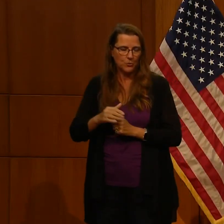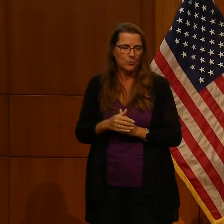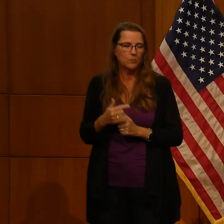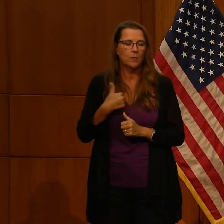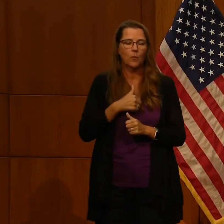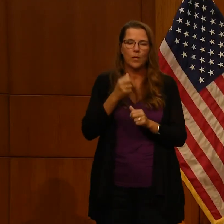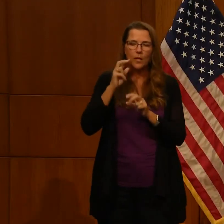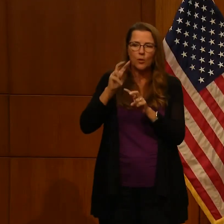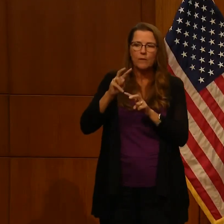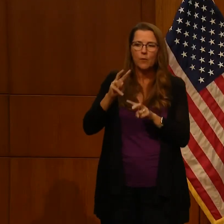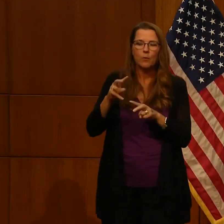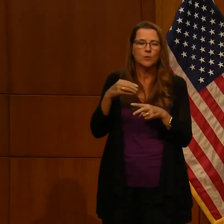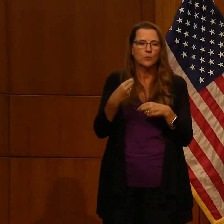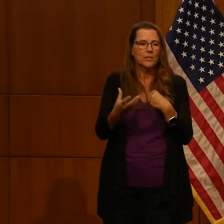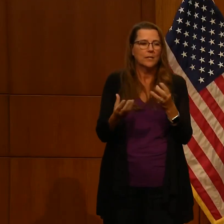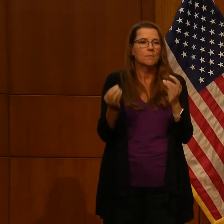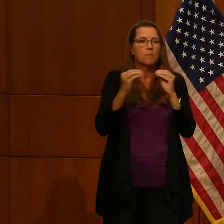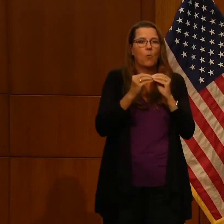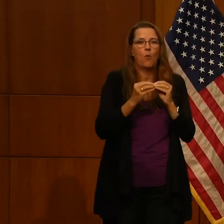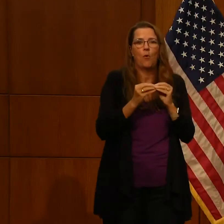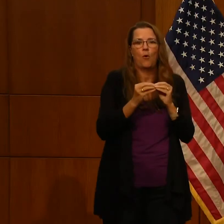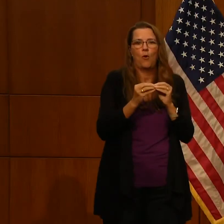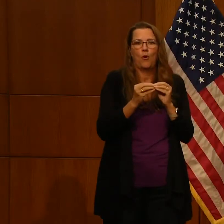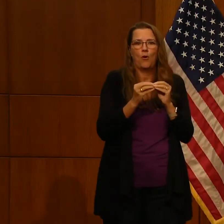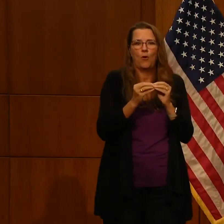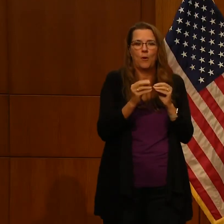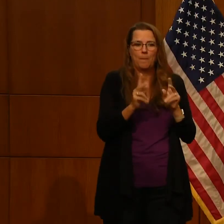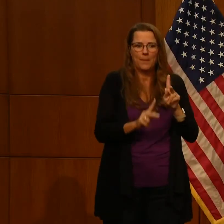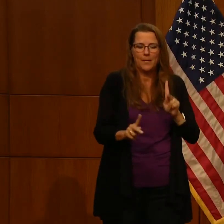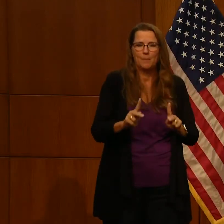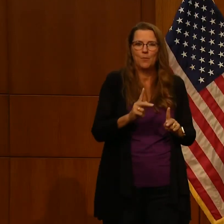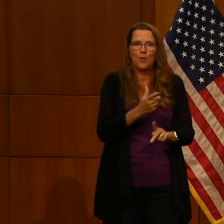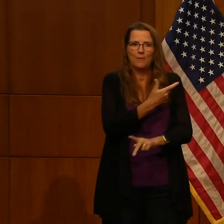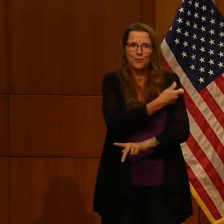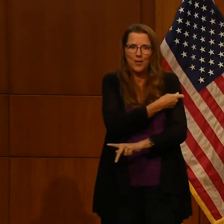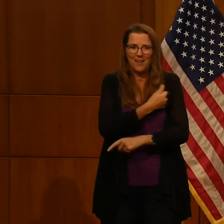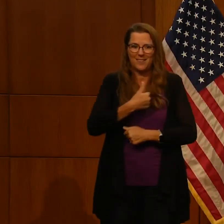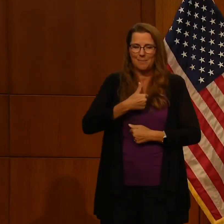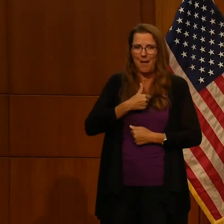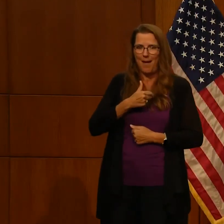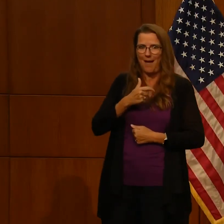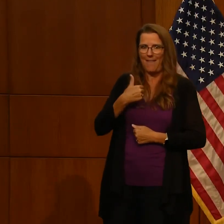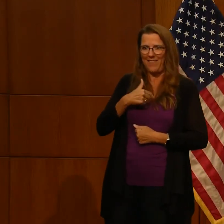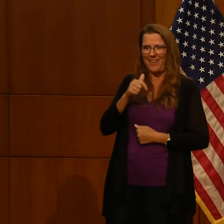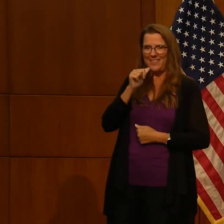DEPARTMENT OF EDUCATION AS WELL. WE LOOK FORWARD TO